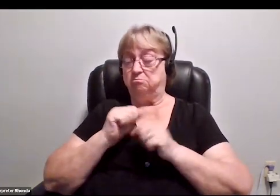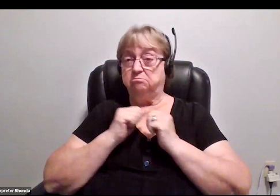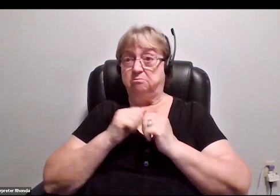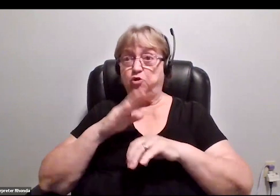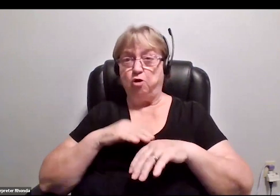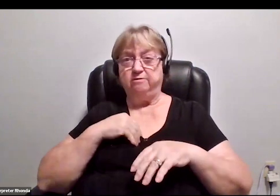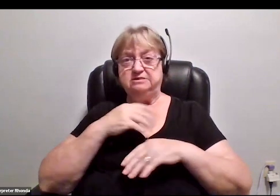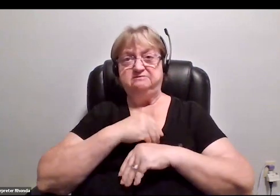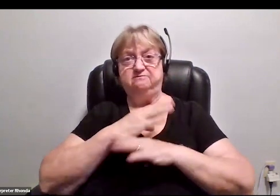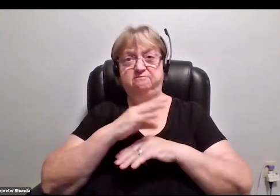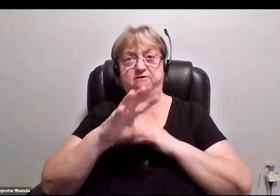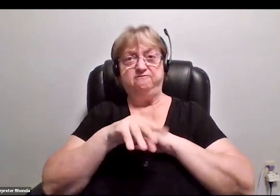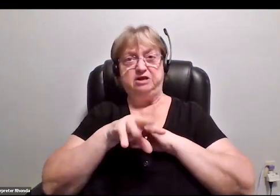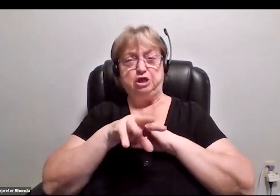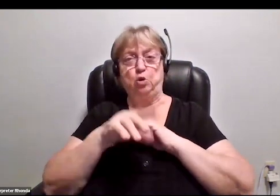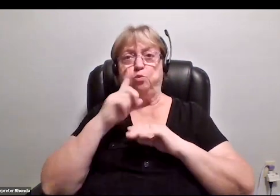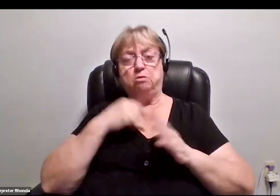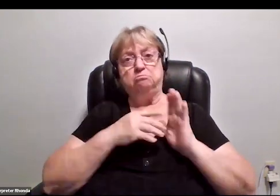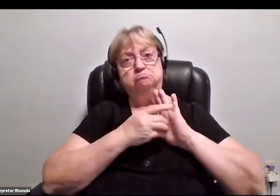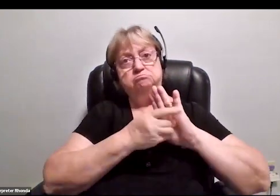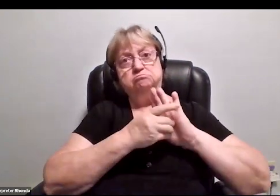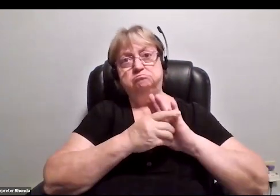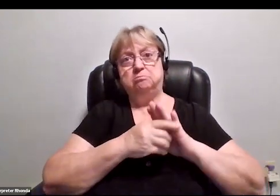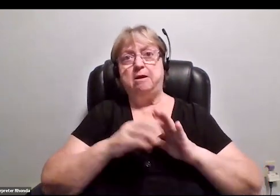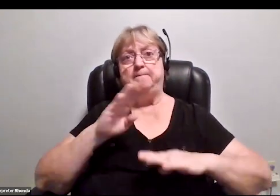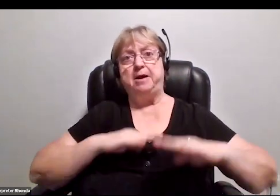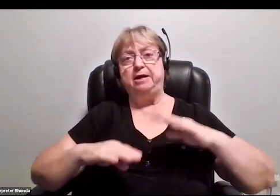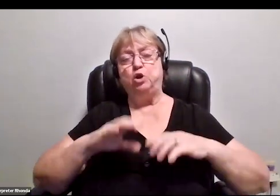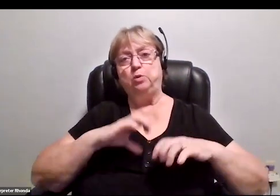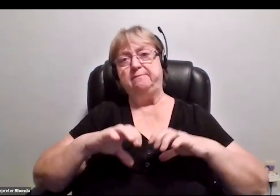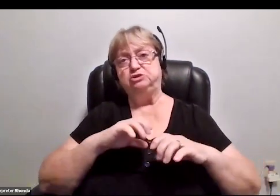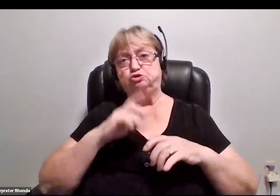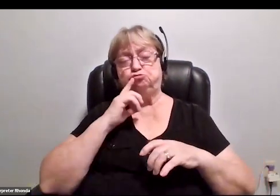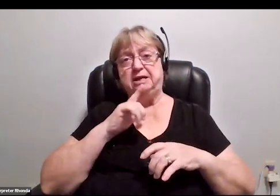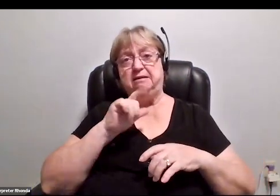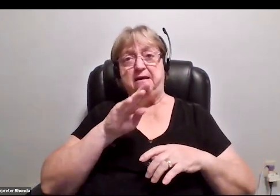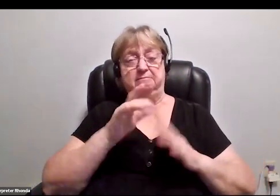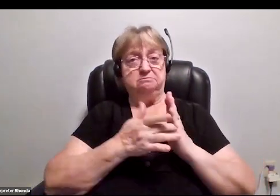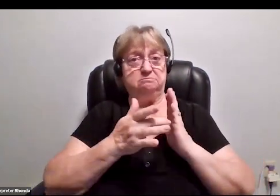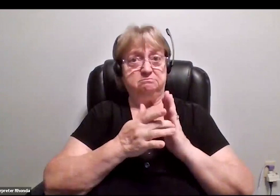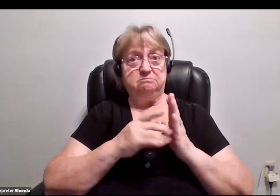where we demonstrate biochemistry lab techniques that we did in the research lab that I worked in.